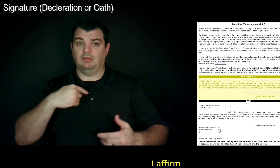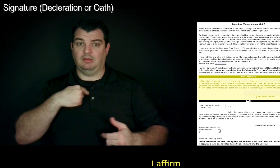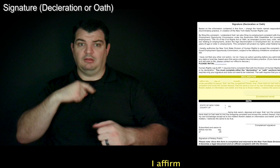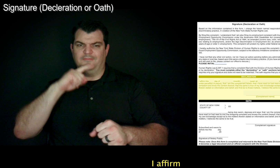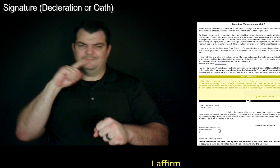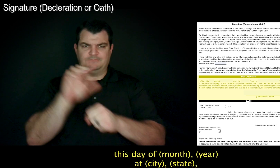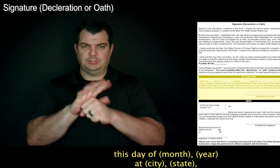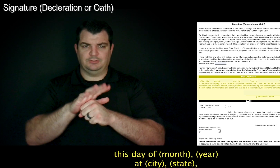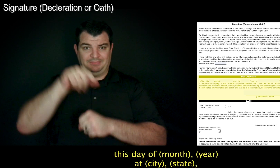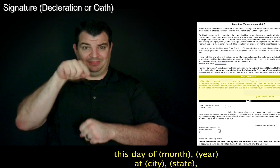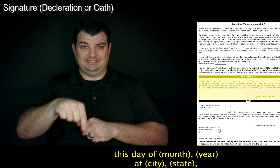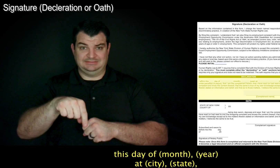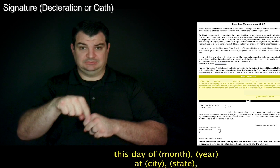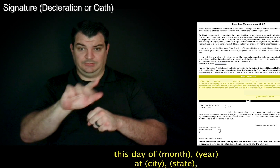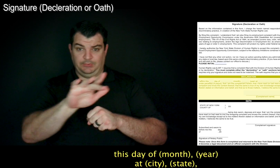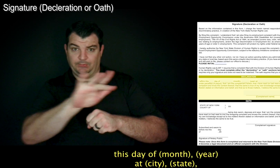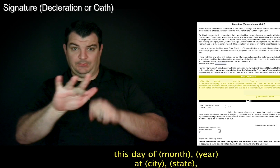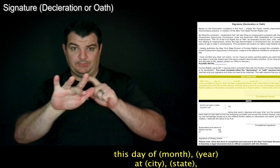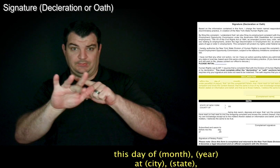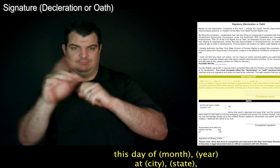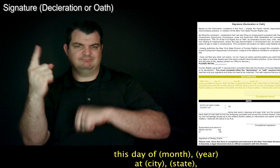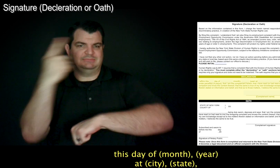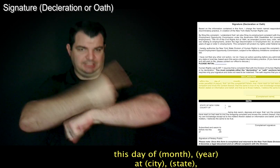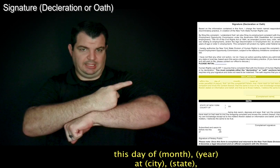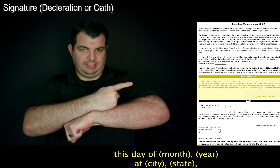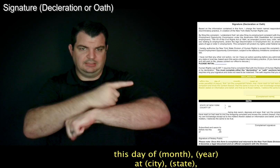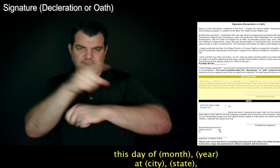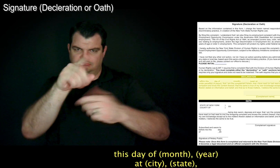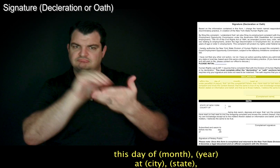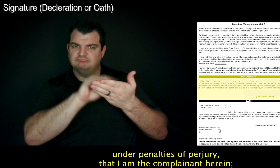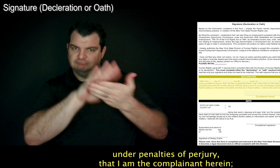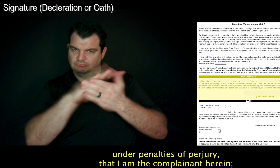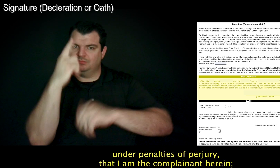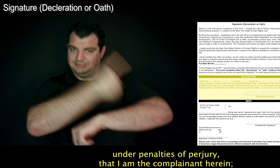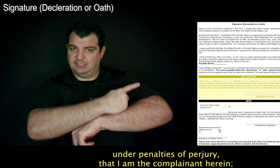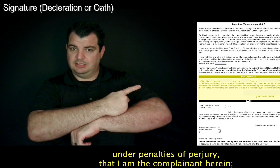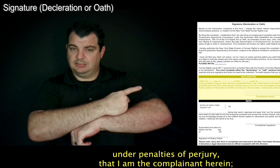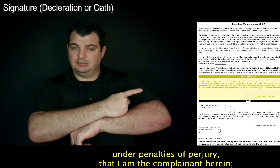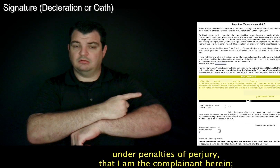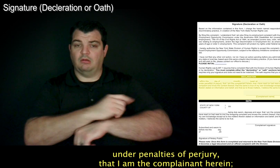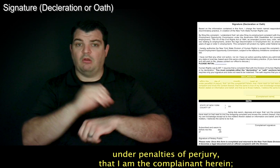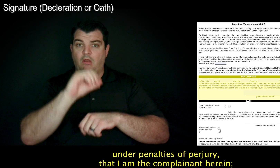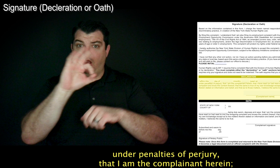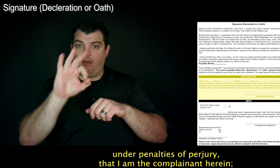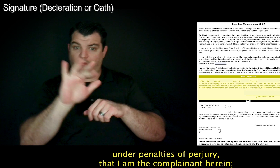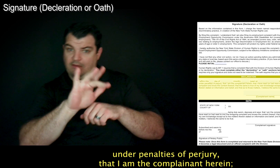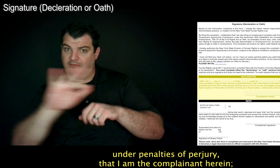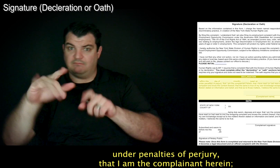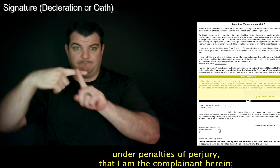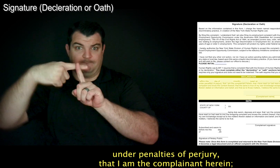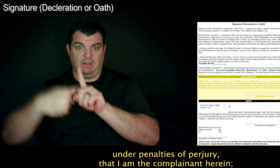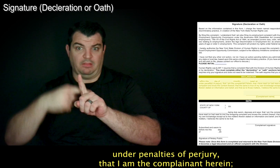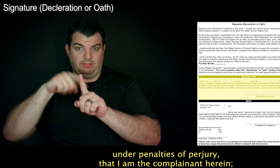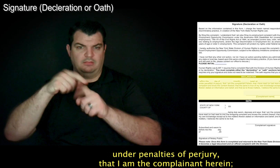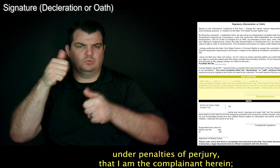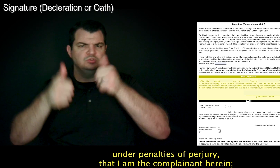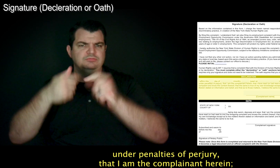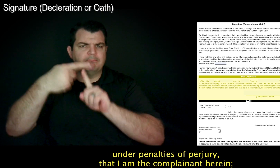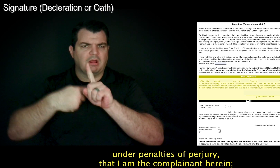I affirm this day of (month), (year) at (city), (state), under penalties of perjury, that I am the complainant herein;